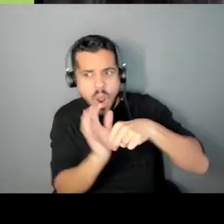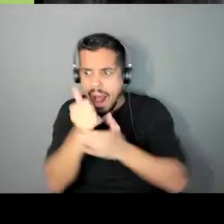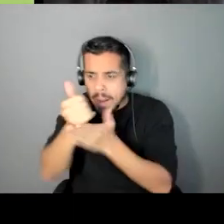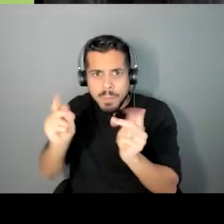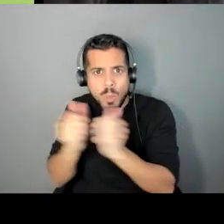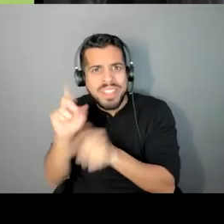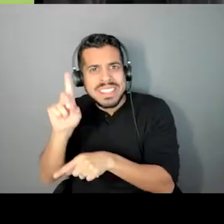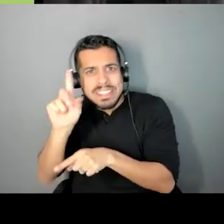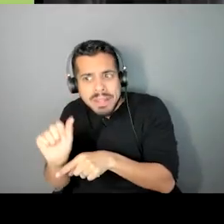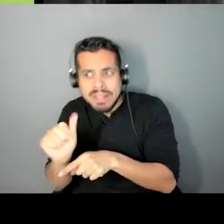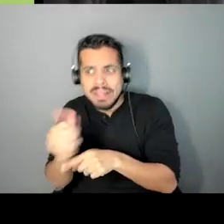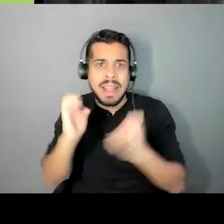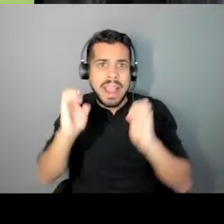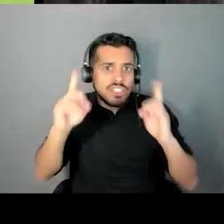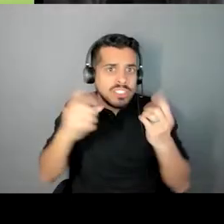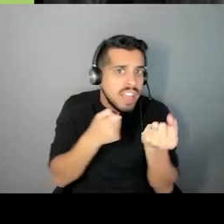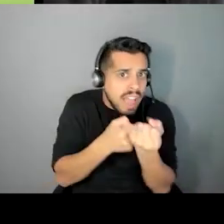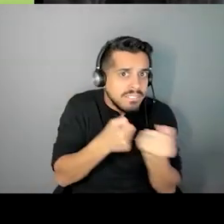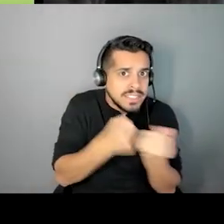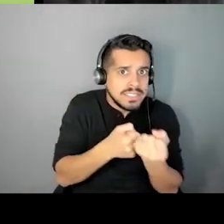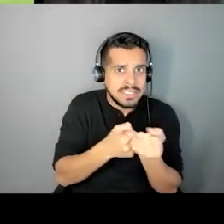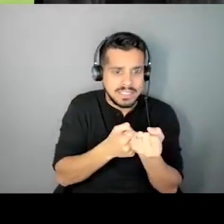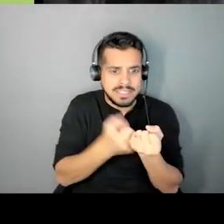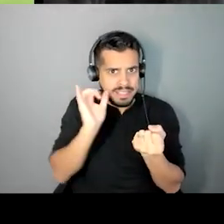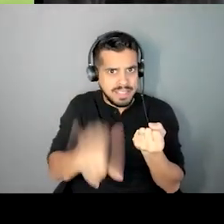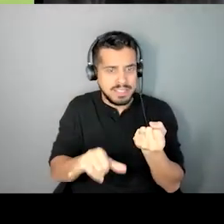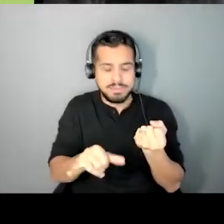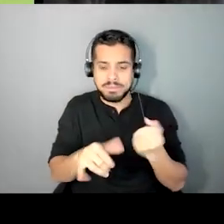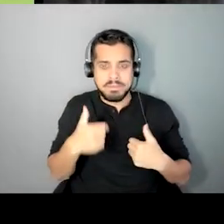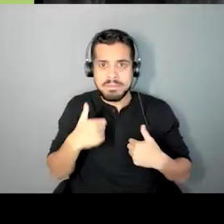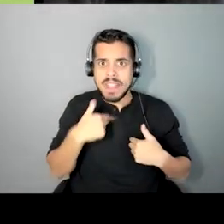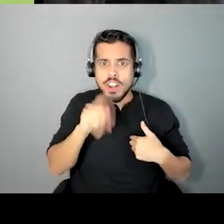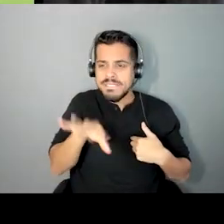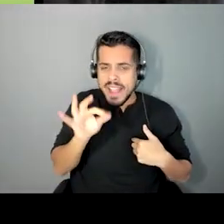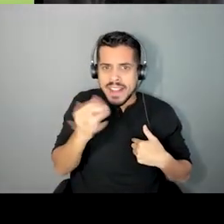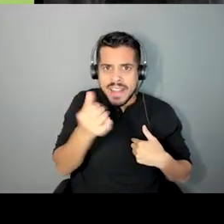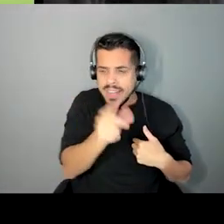uh... education, advocacy, that sort of thing. But I couldn't find any of them that were really addressing,